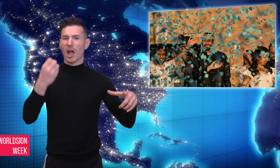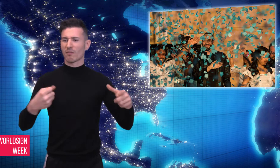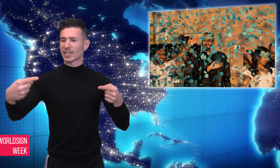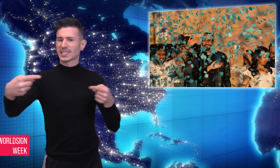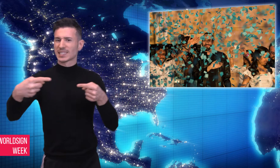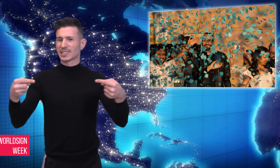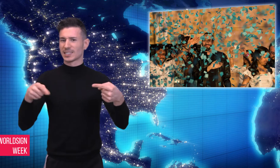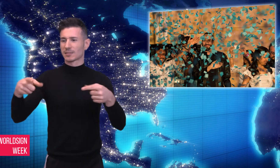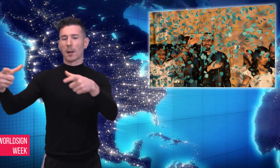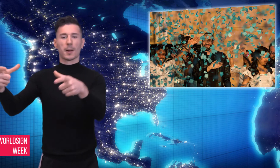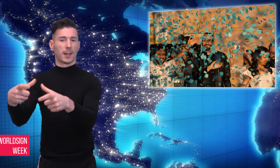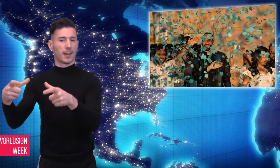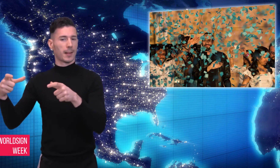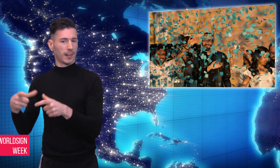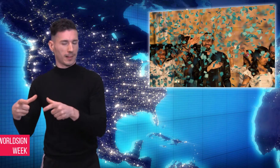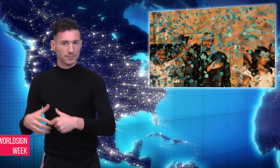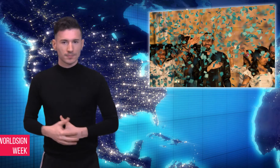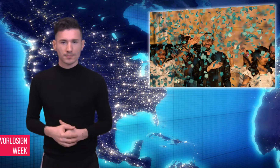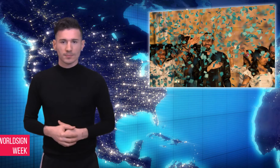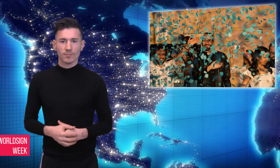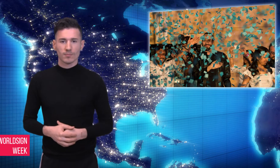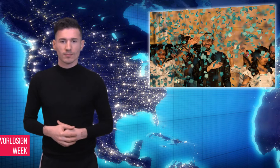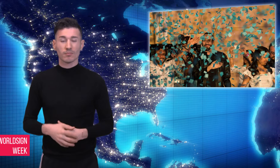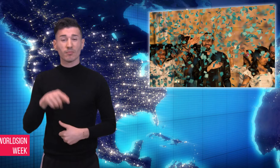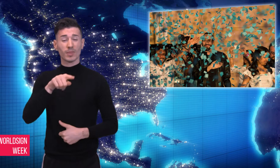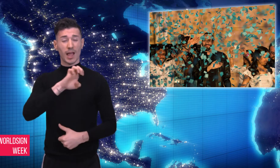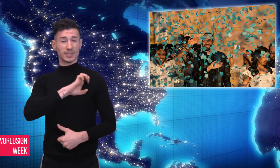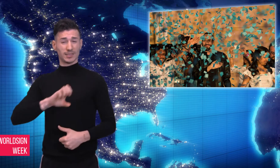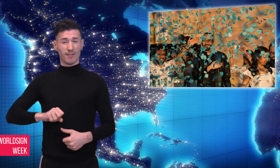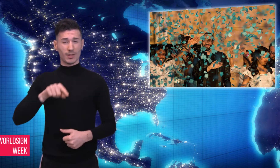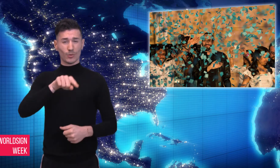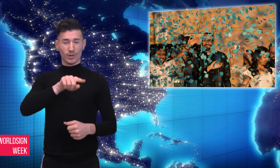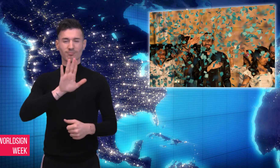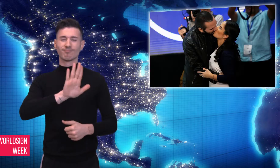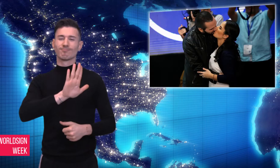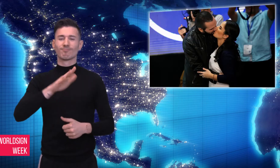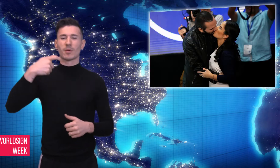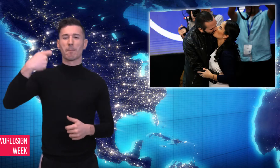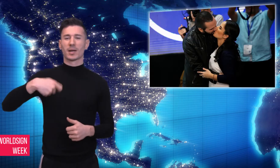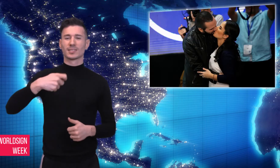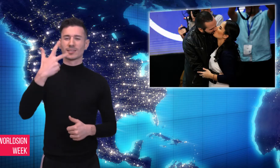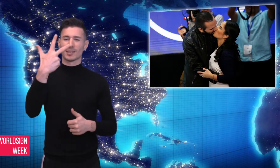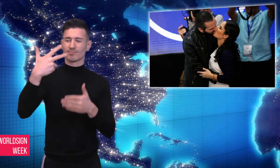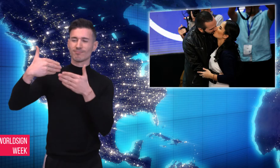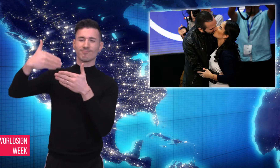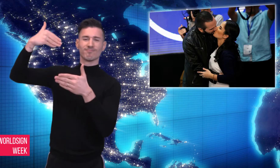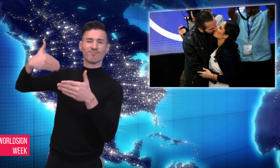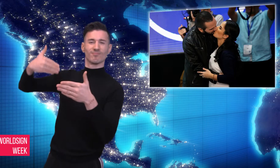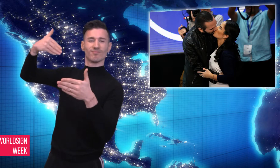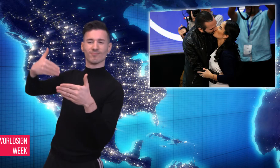won 54 percent of the votes, more than the combined votes of